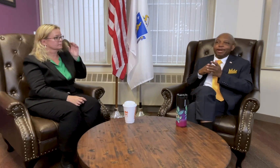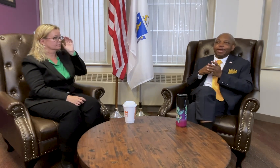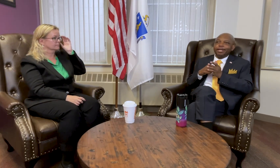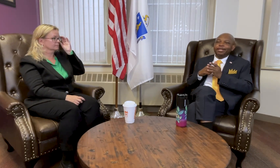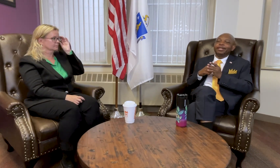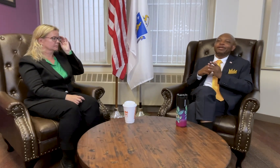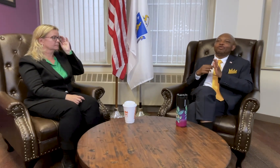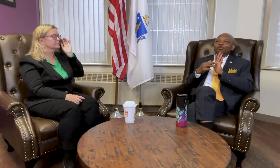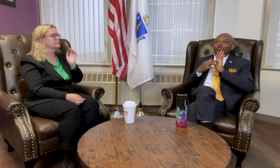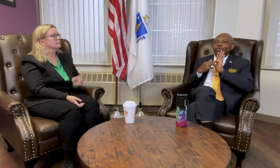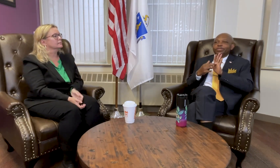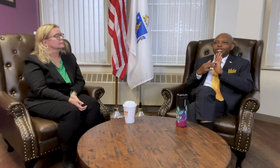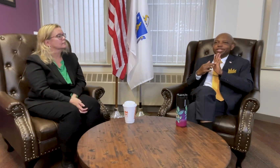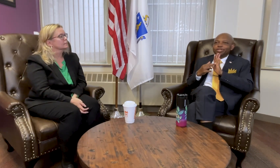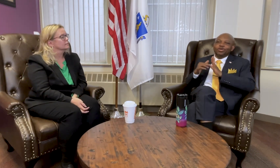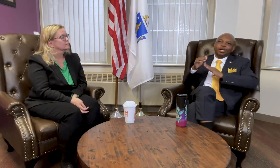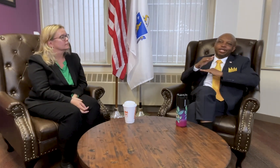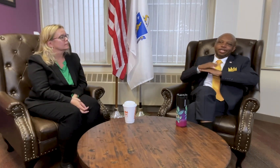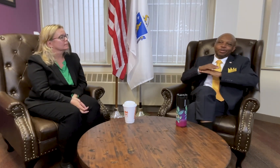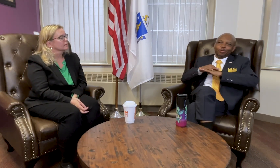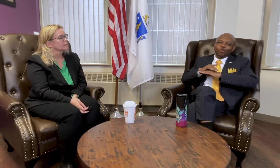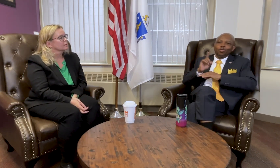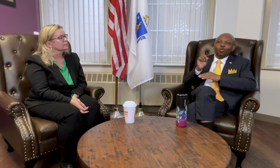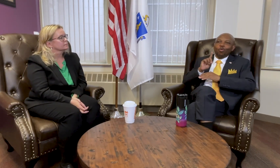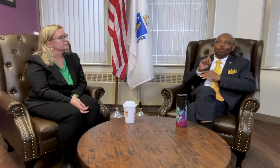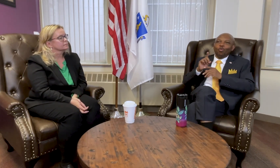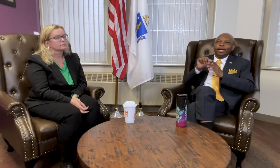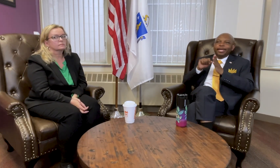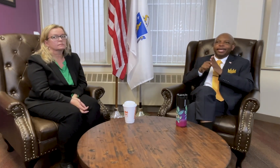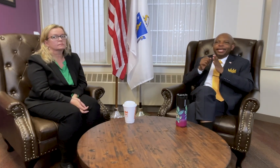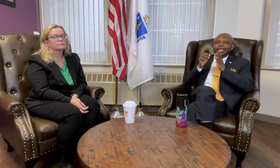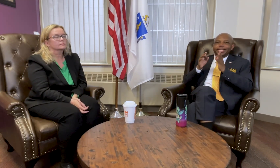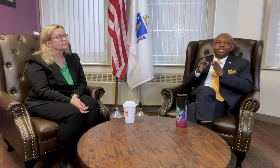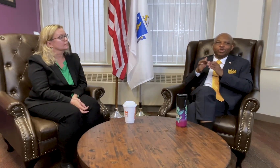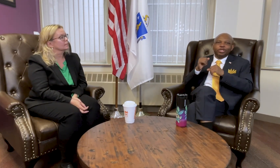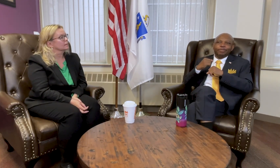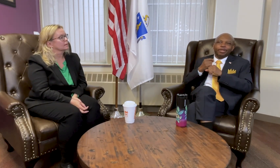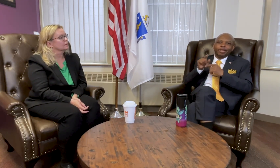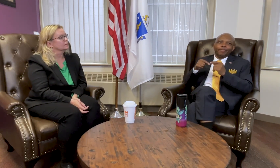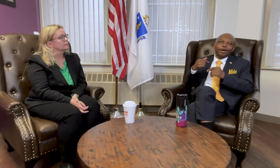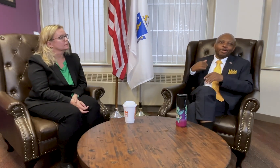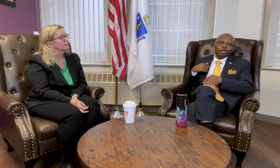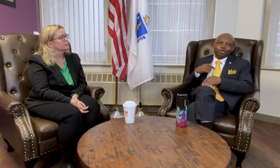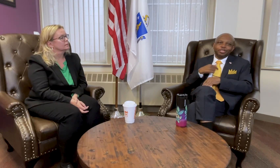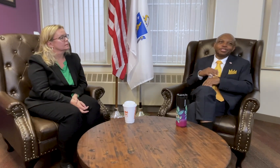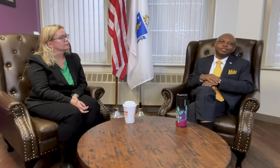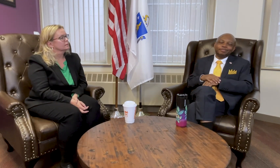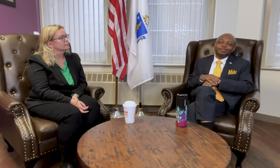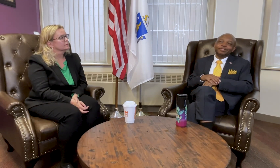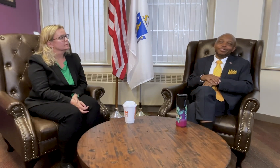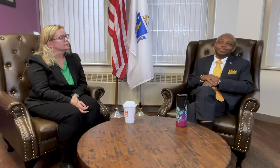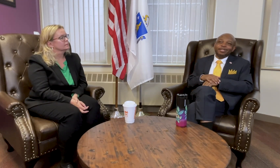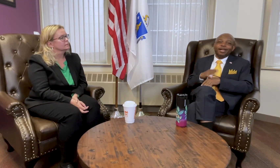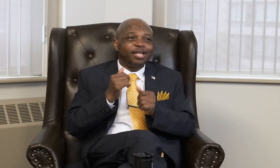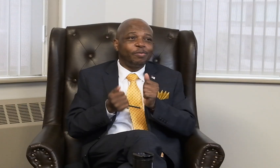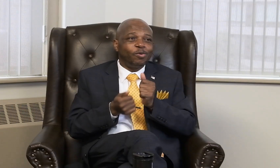There is a demand for representation at the table so that it can indeed become about us.